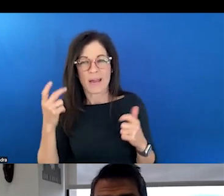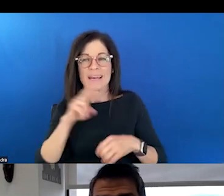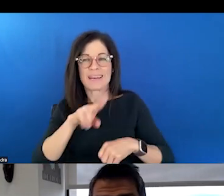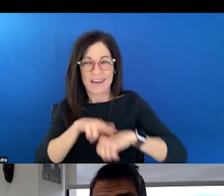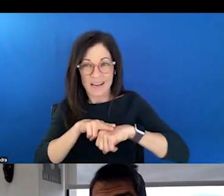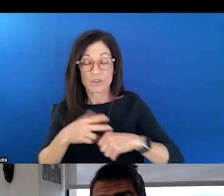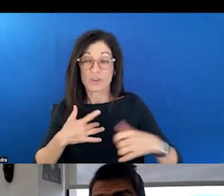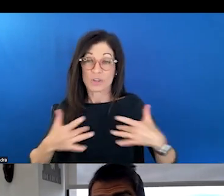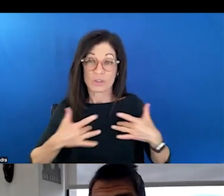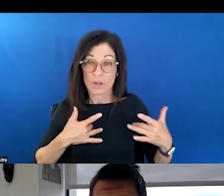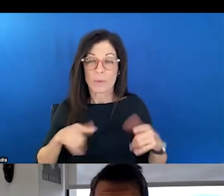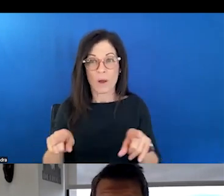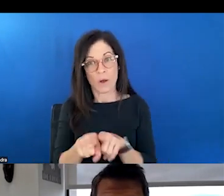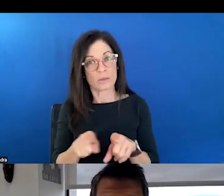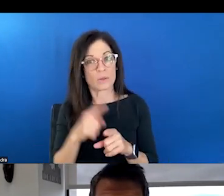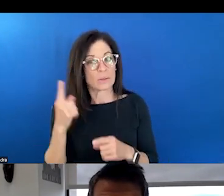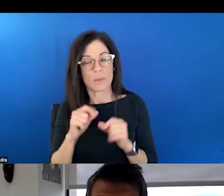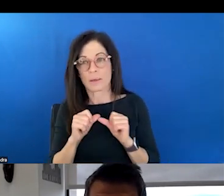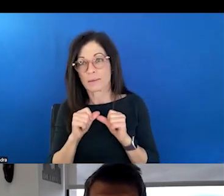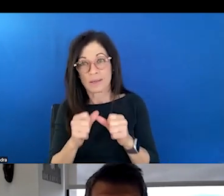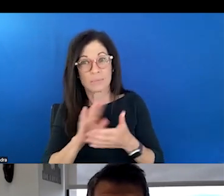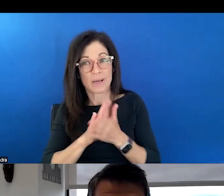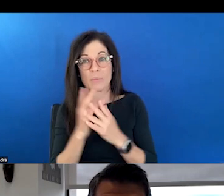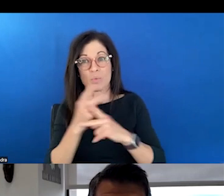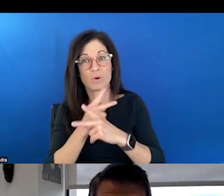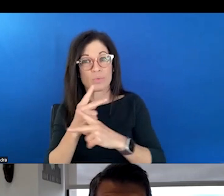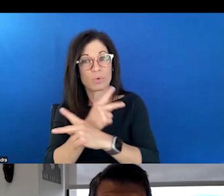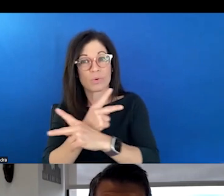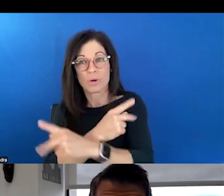BUT CONTINUES TO GET WORSE YEAR AFTER YEAR AFTER YEAR.